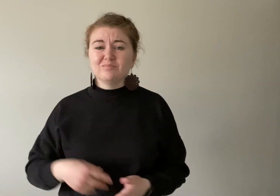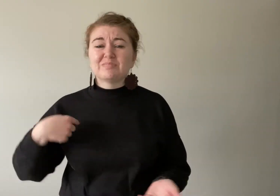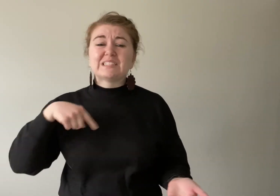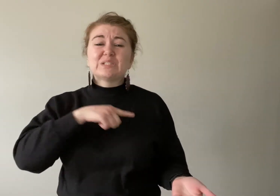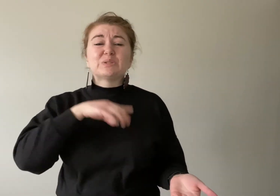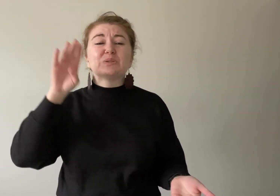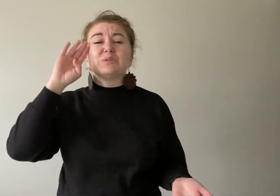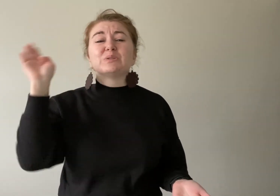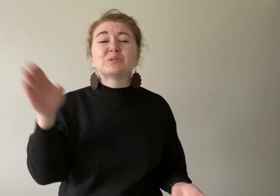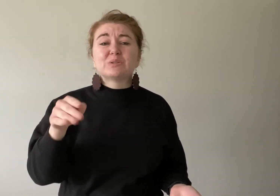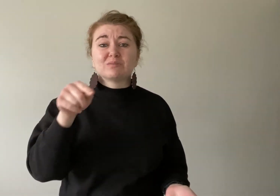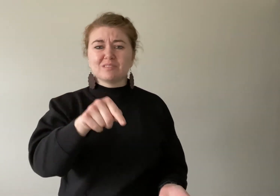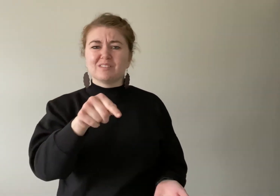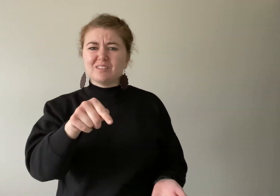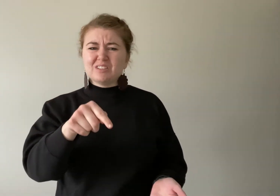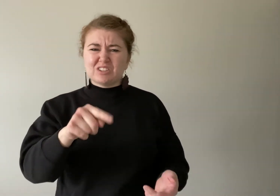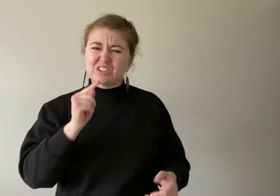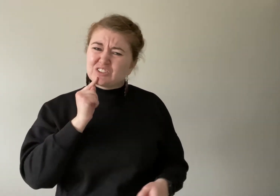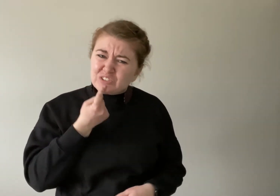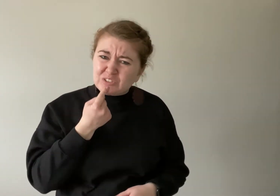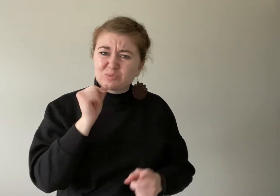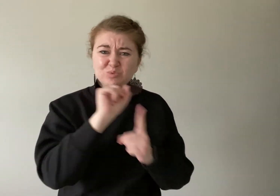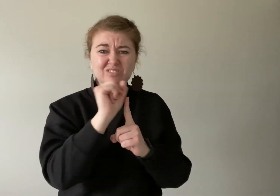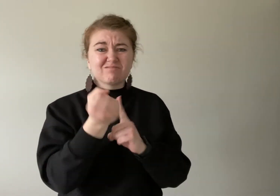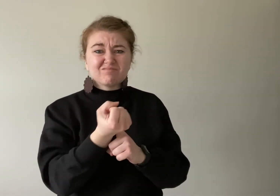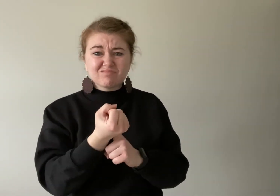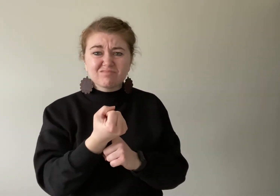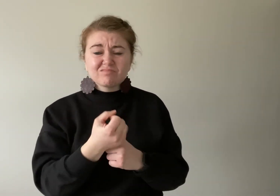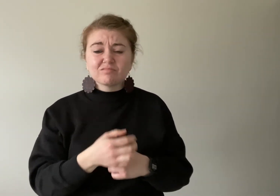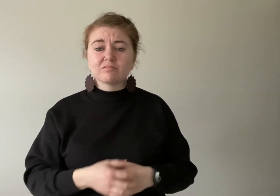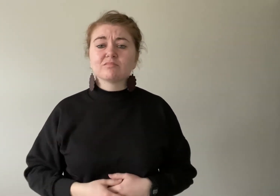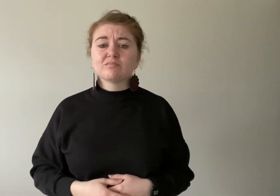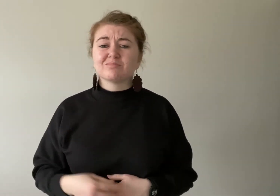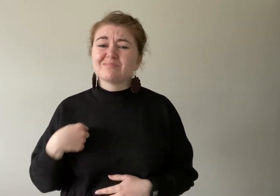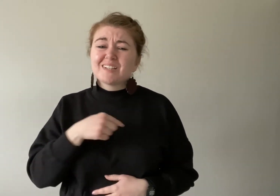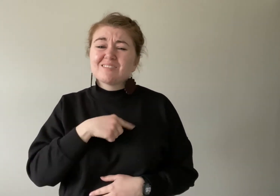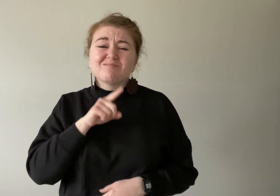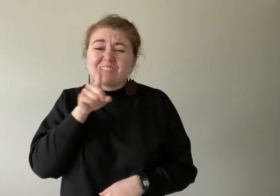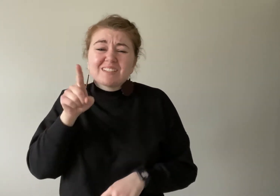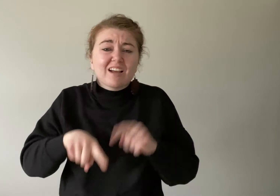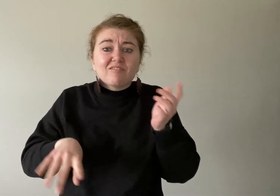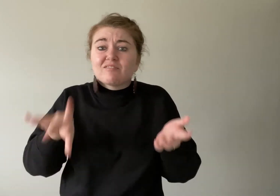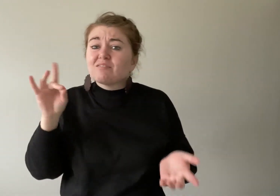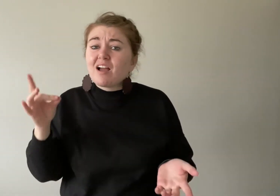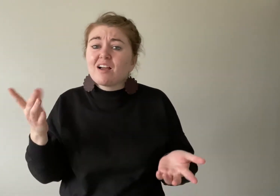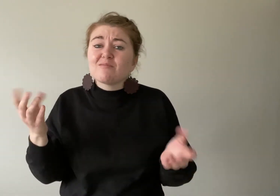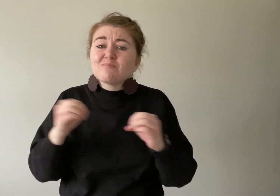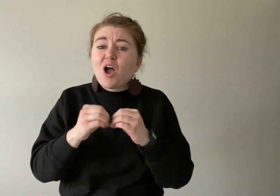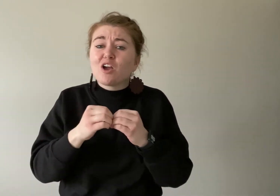We all believe it is a serious problem. We can't find a more supportive system